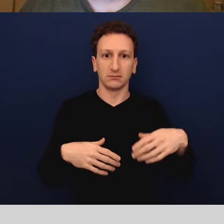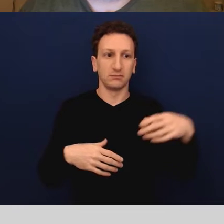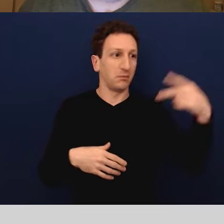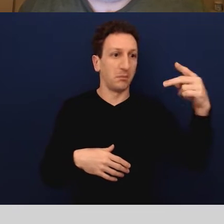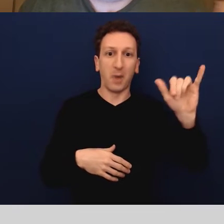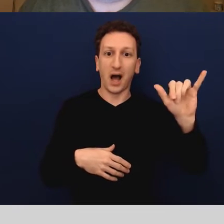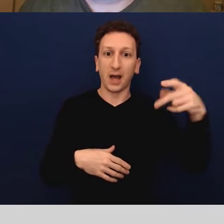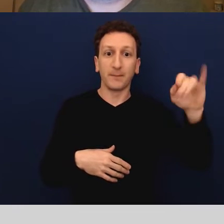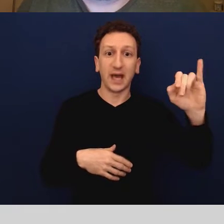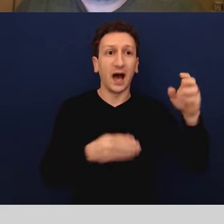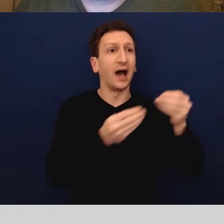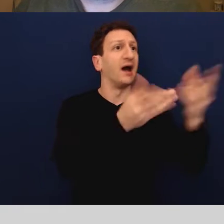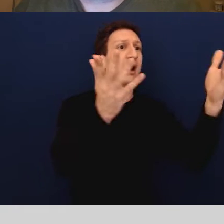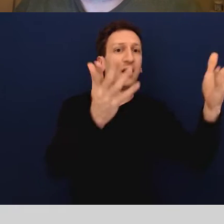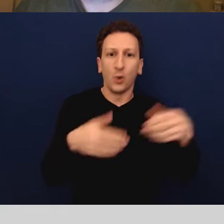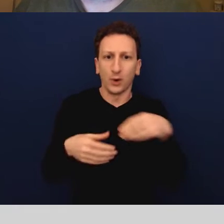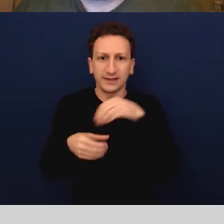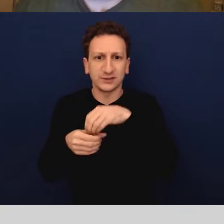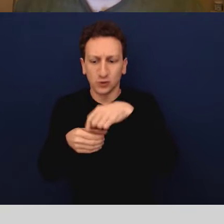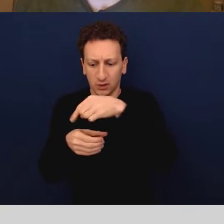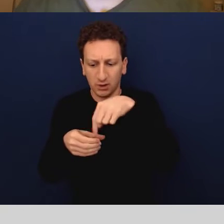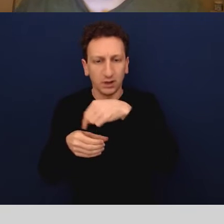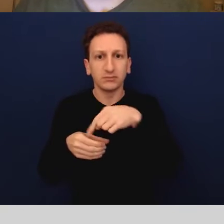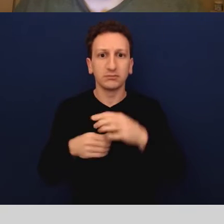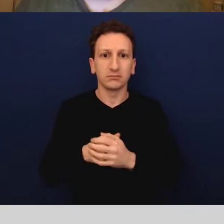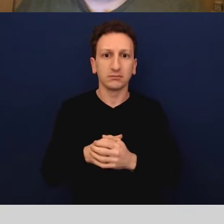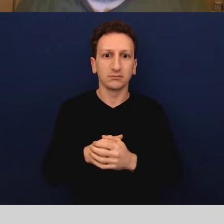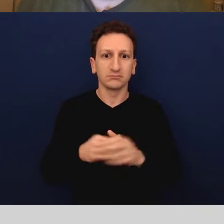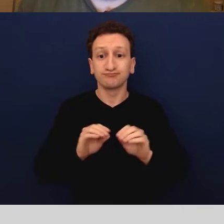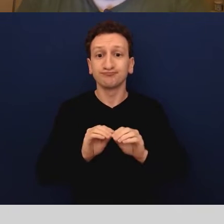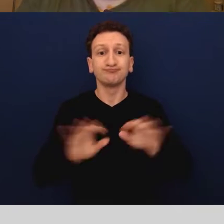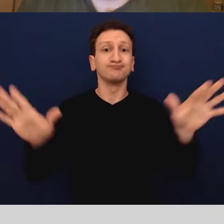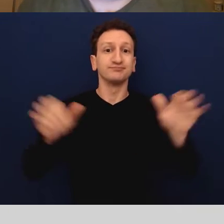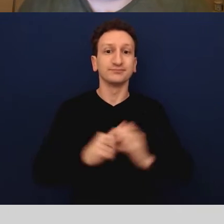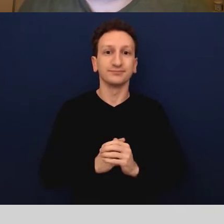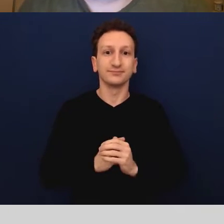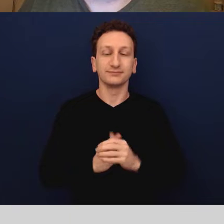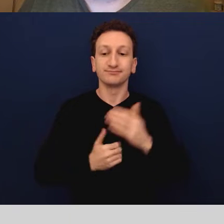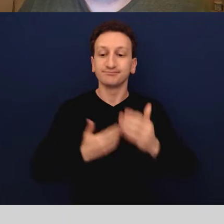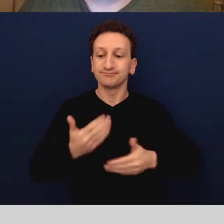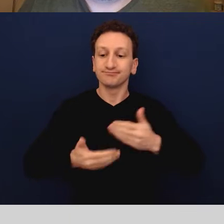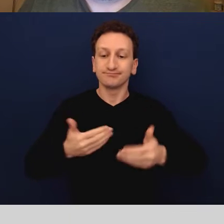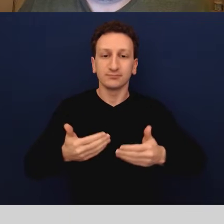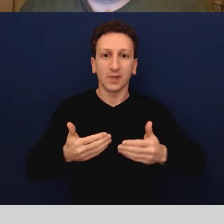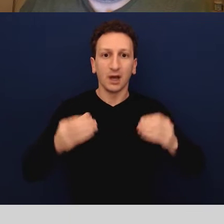or via PyPI and people start using it. And it's good. It's great. It works well.